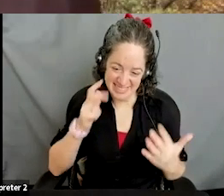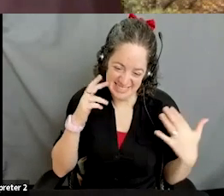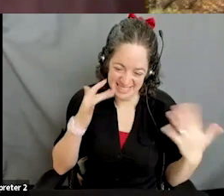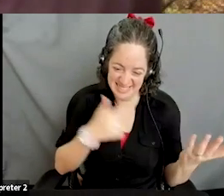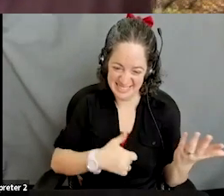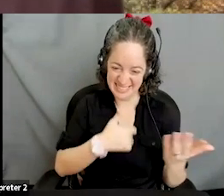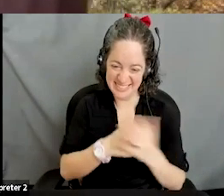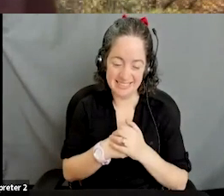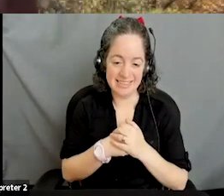Apologies.